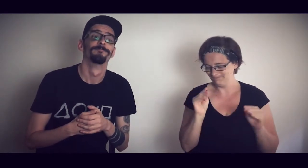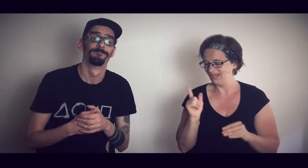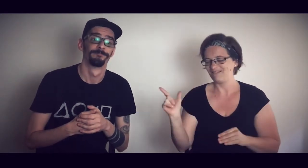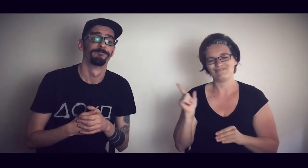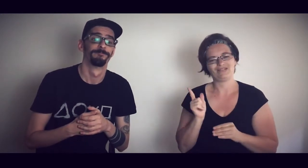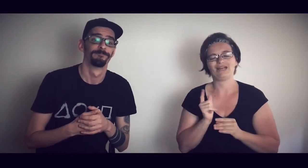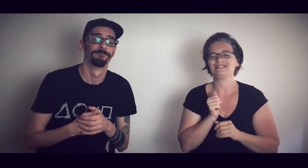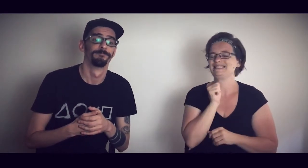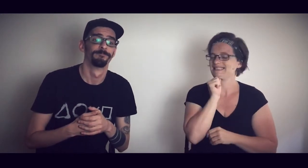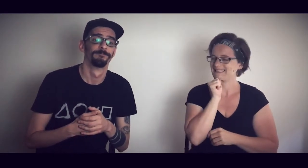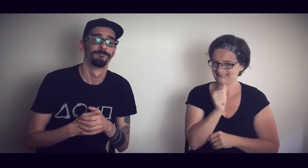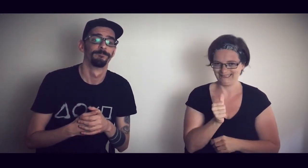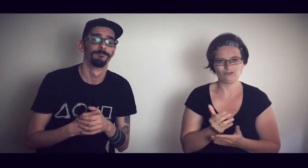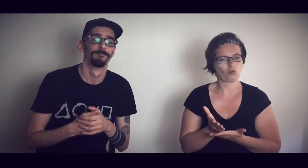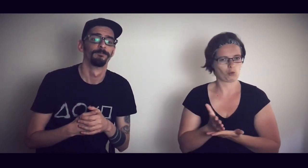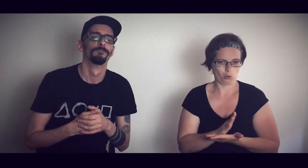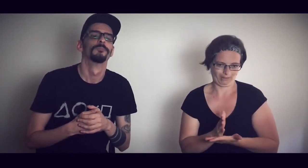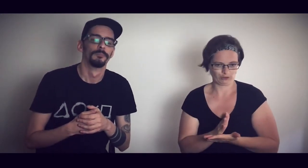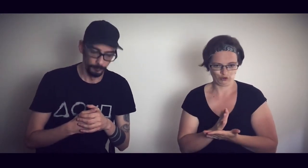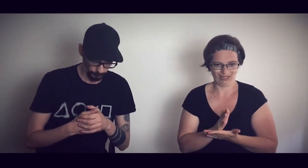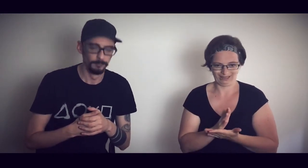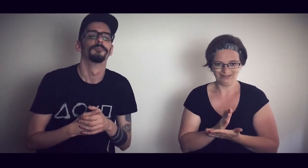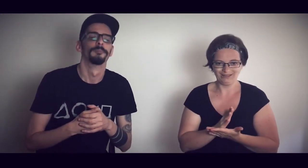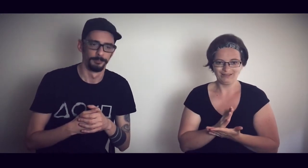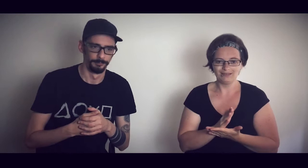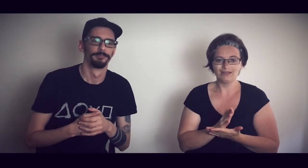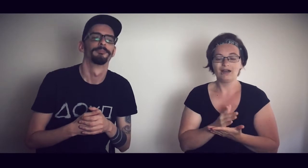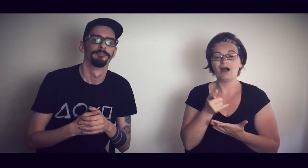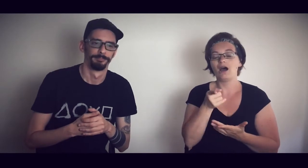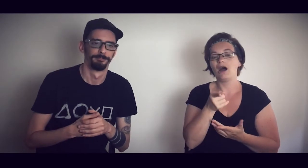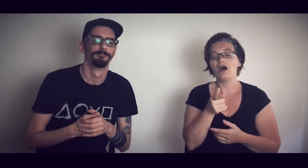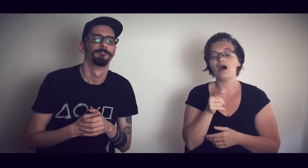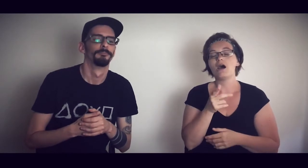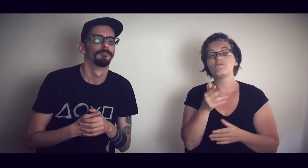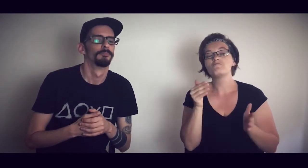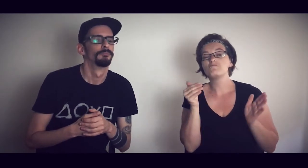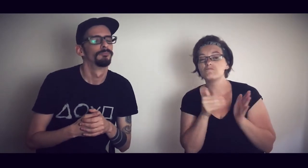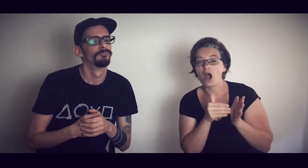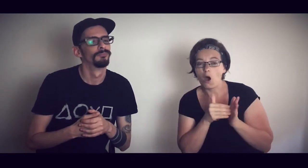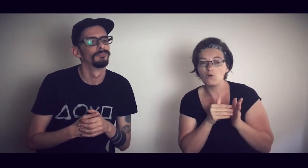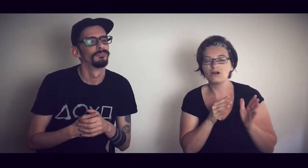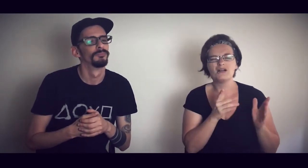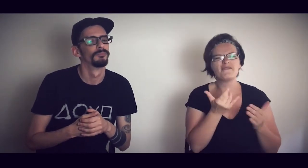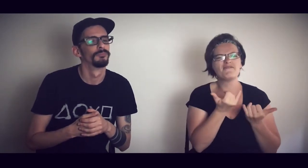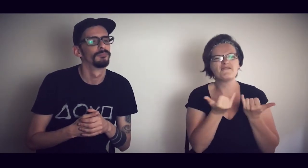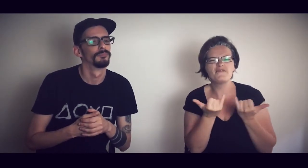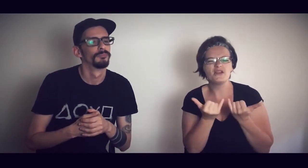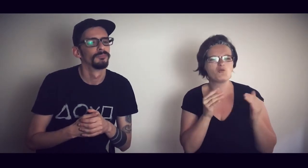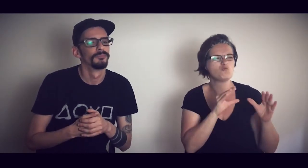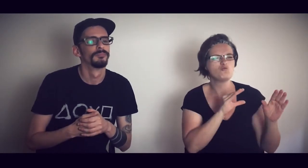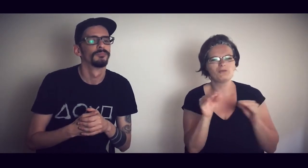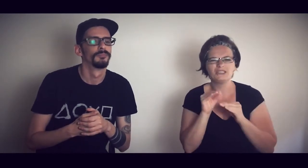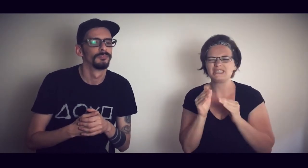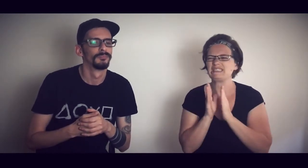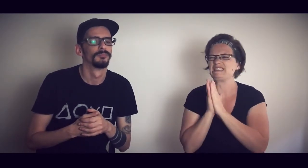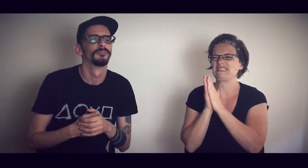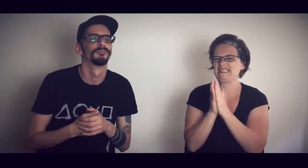At this point I would like to give you an important piece of information. Deafies in Wonderland is not a Sign language interpreting service.